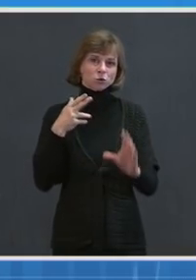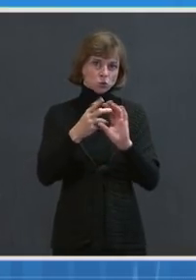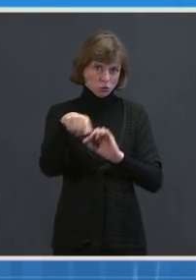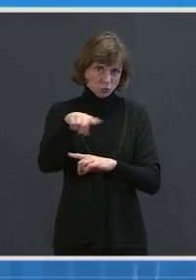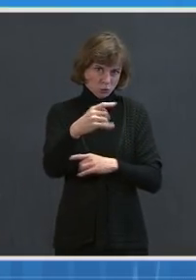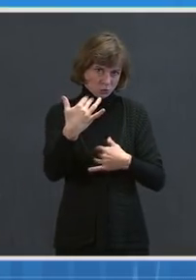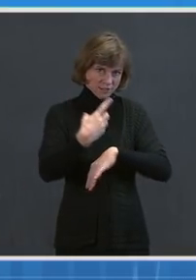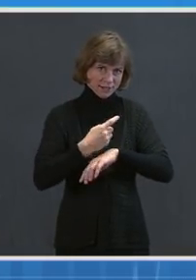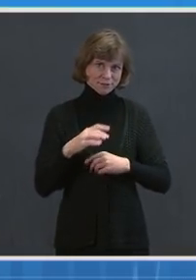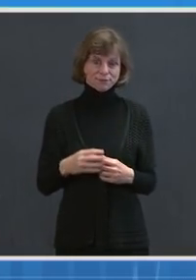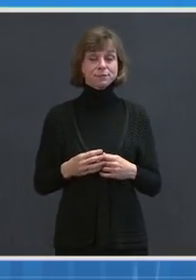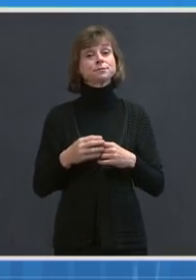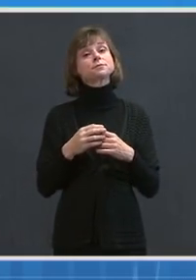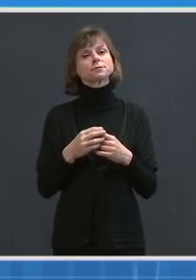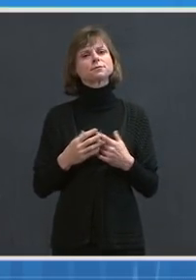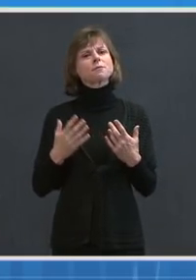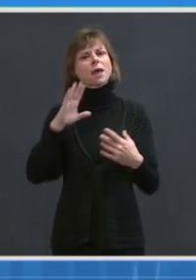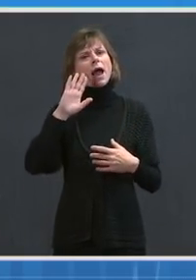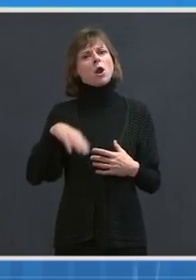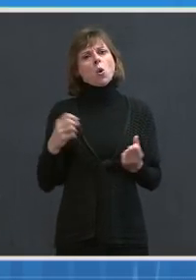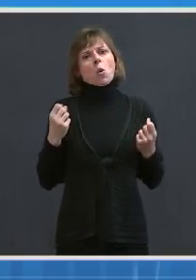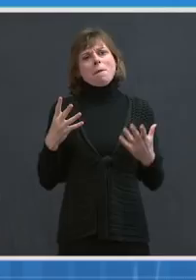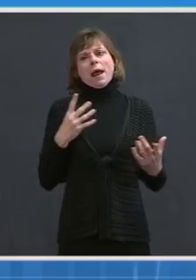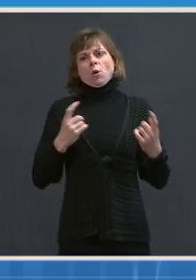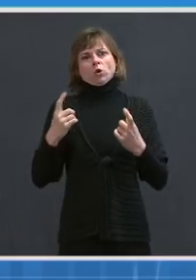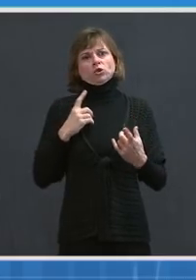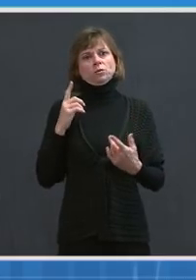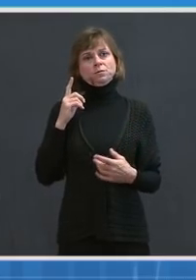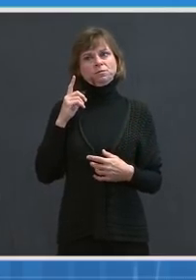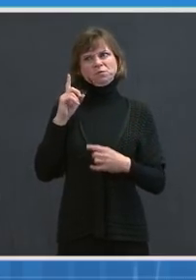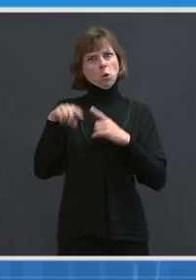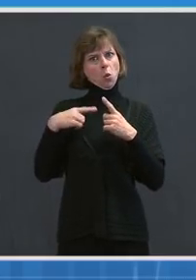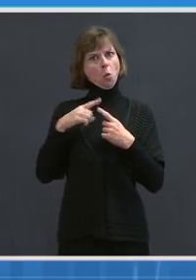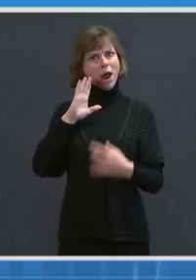I know there have been many questions about when CDC is going to release its guidance